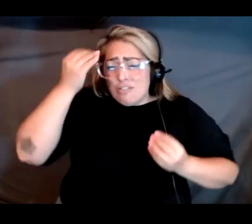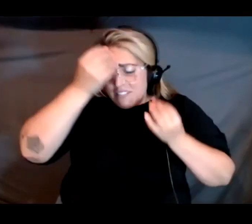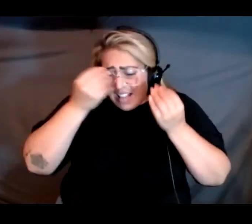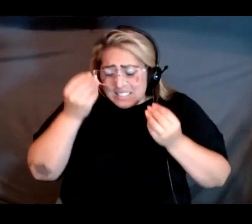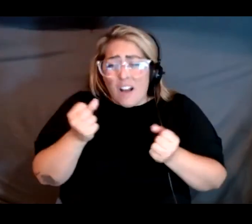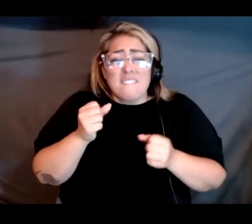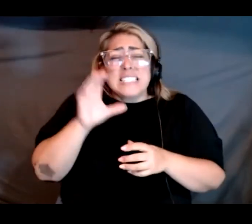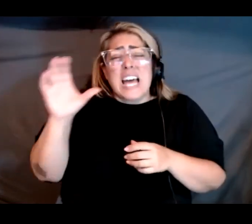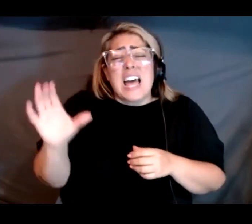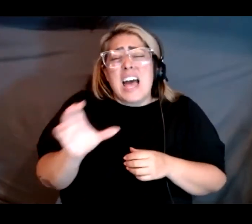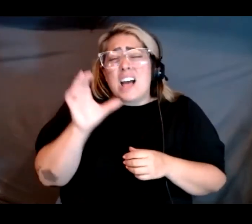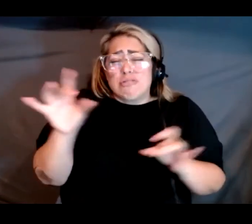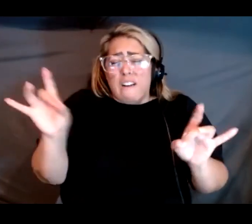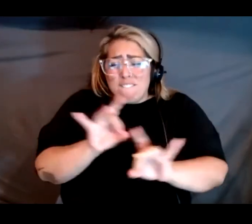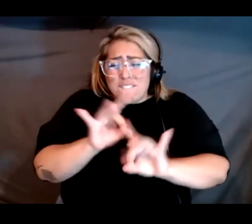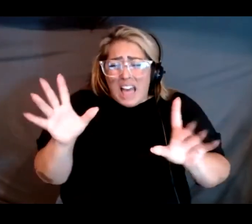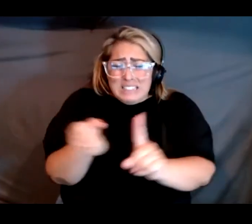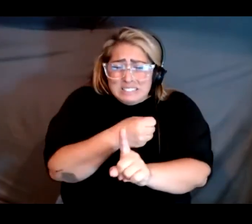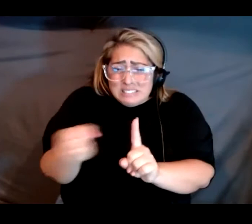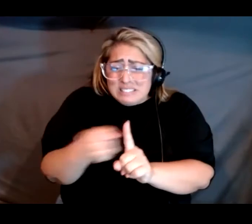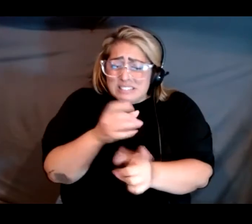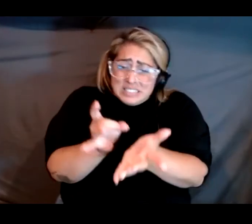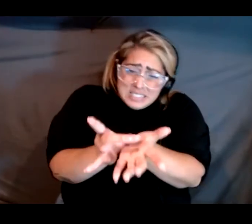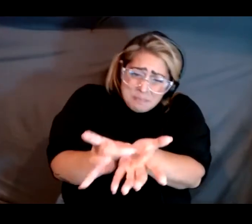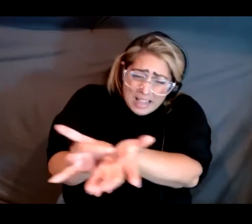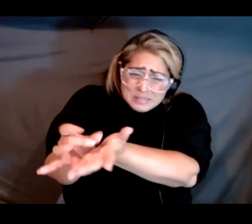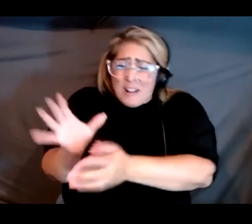displacement, forced migration and settlement here.